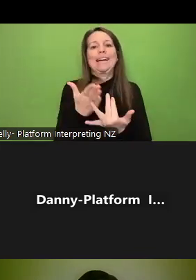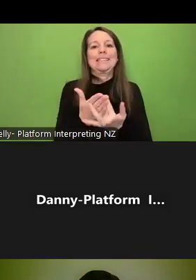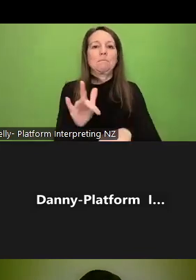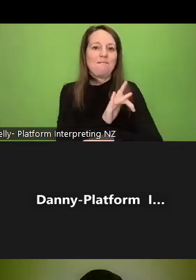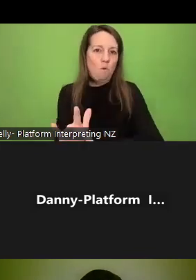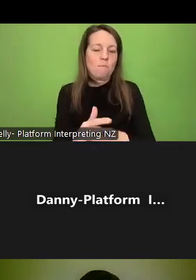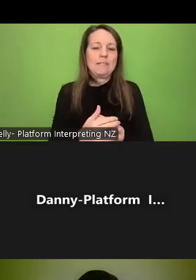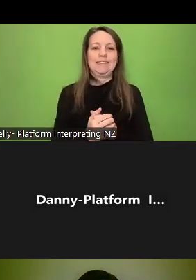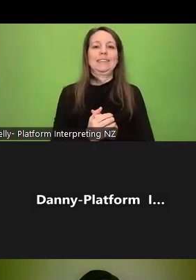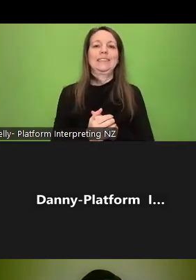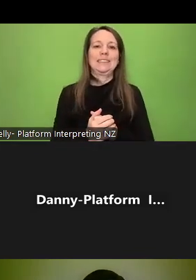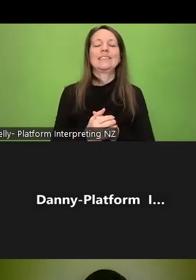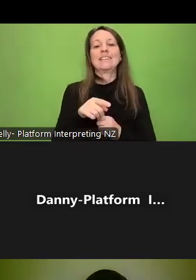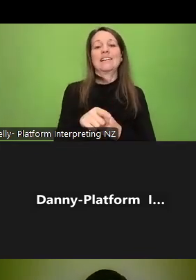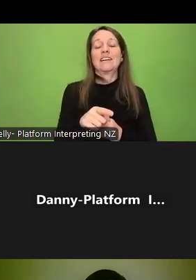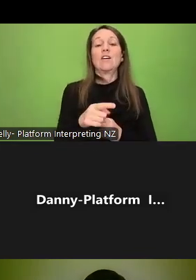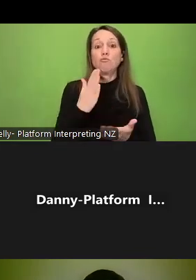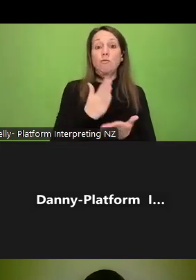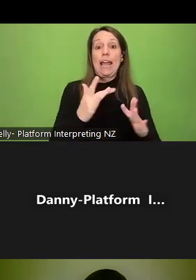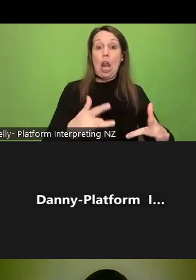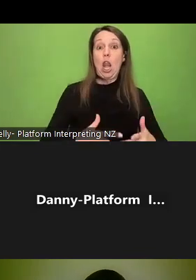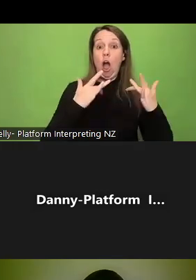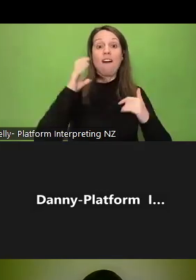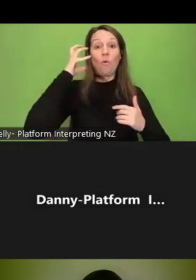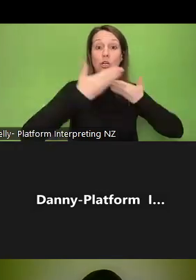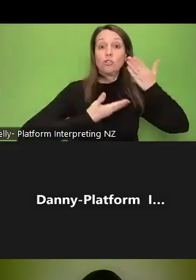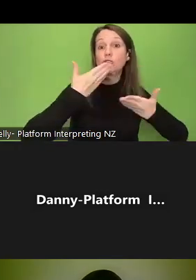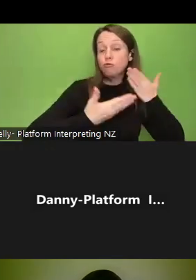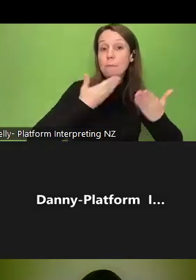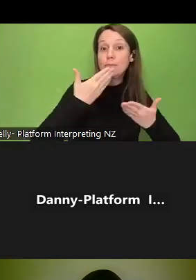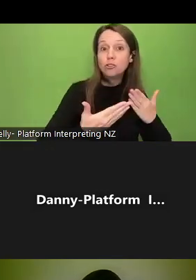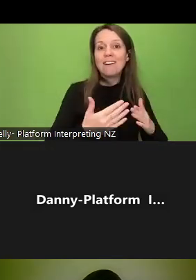as good and as fun as the live audio description, but this is one option.